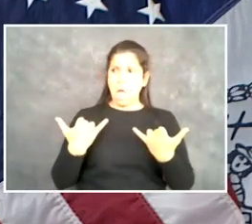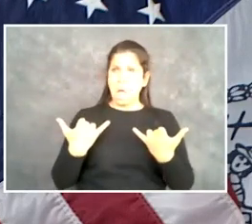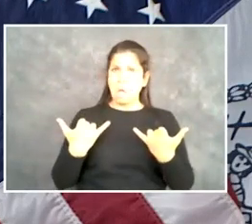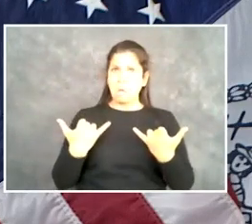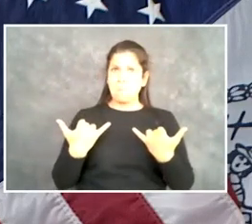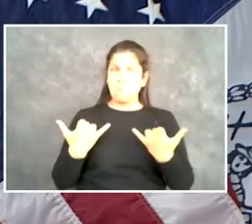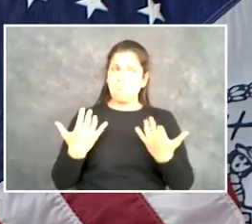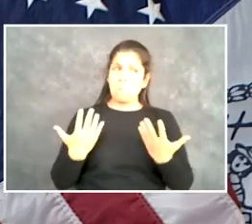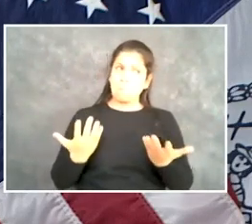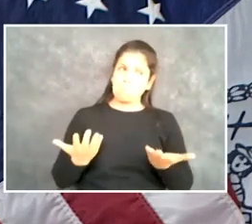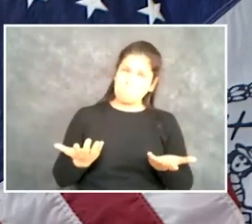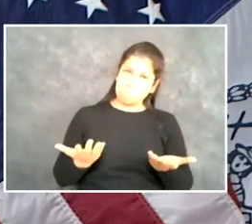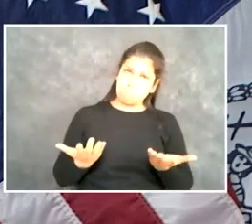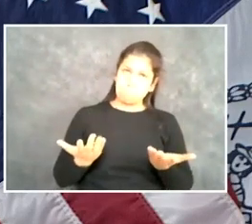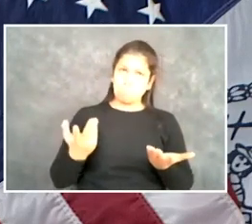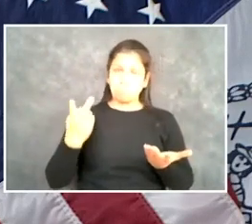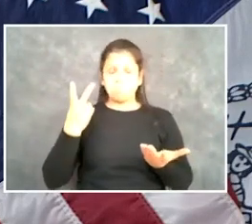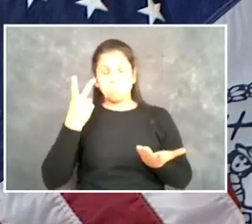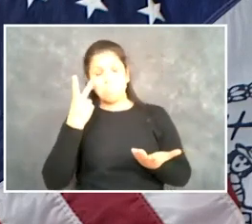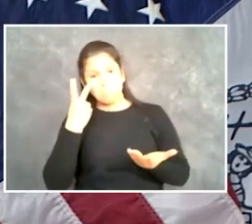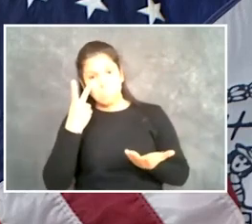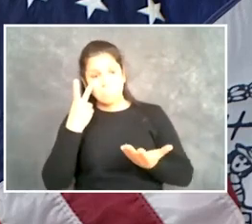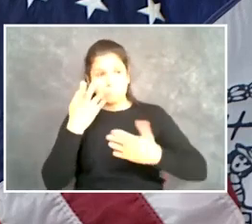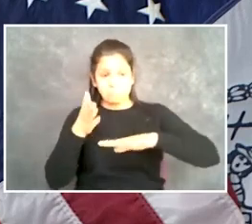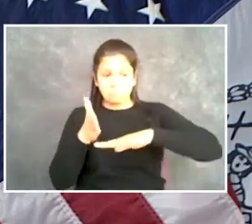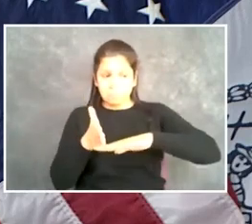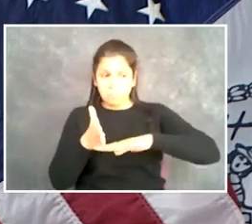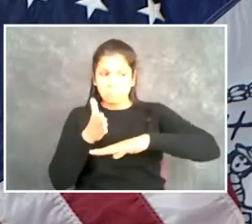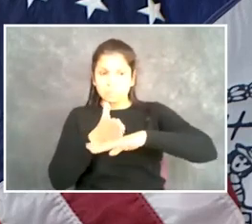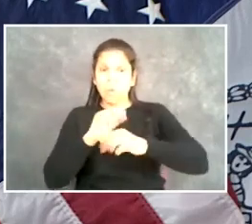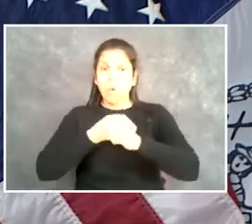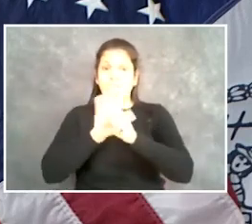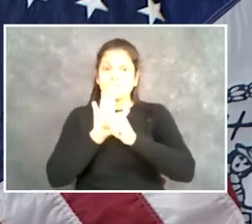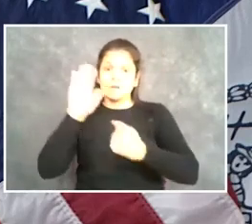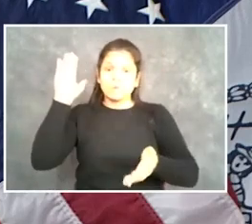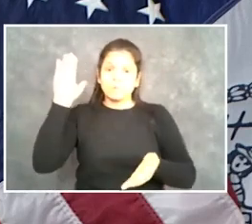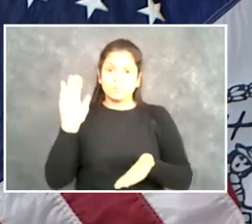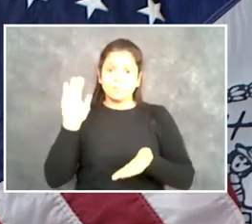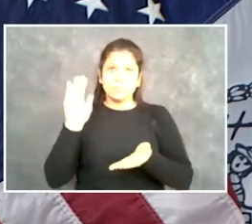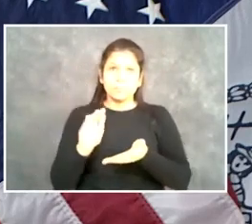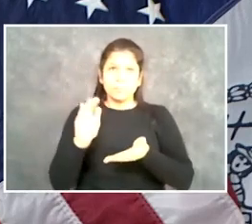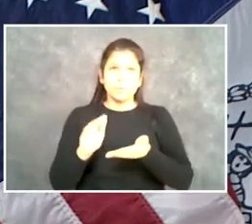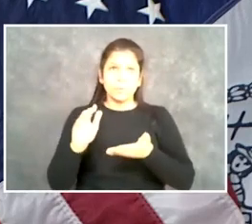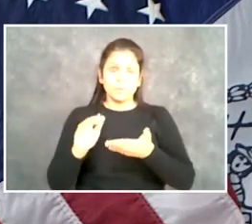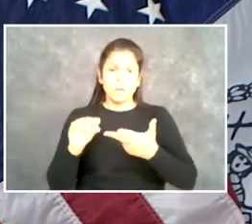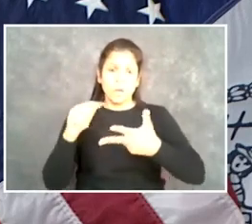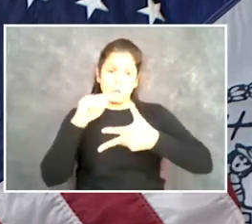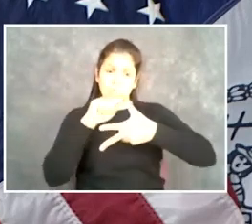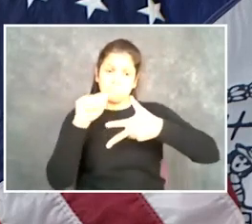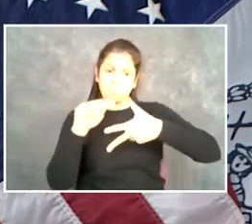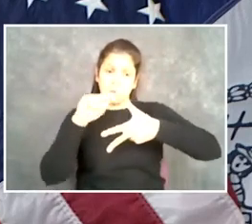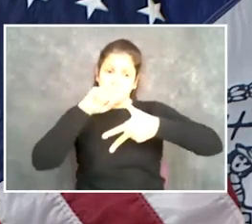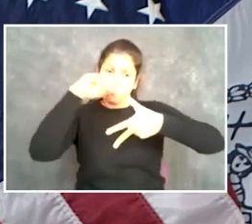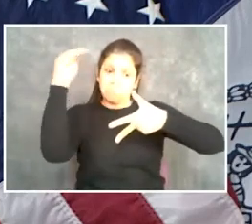MOST PEOPLE GET ON BUSES AND THEN DRIVE AND THEY ARE CONGREGATING AND THAT IS NOT